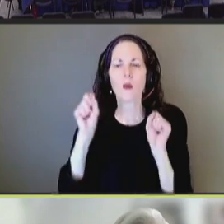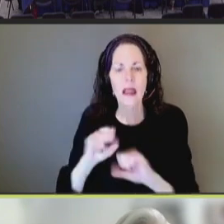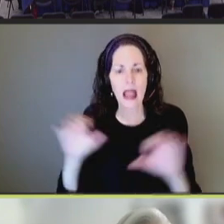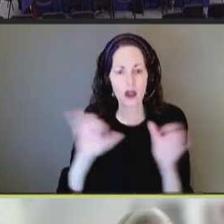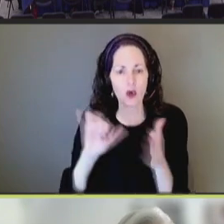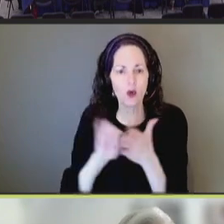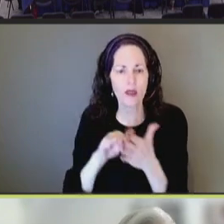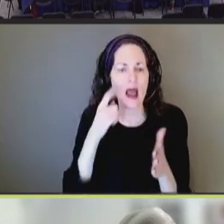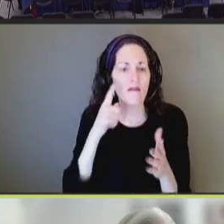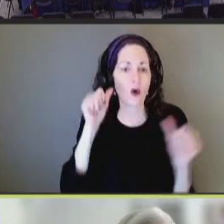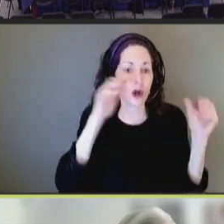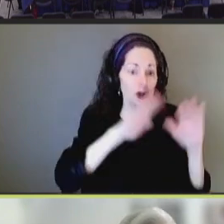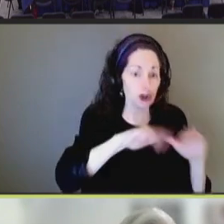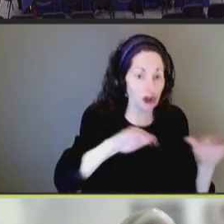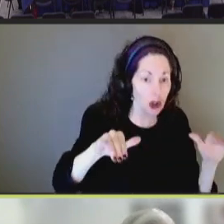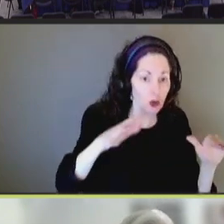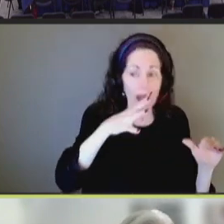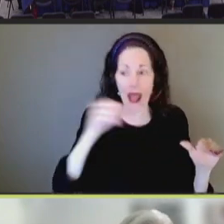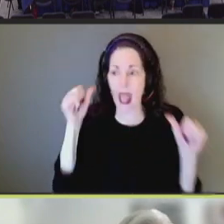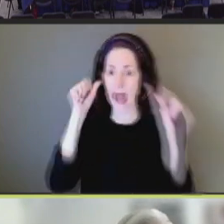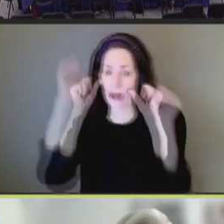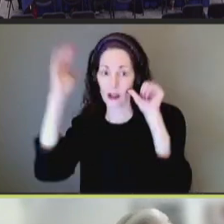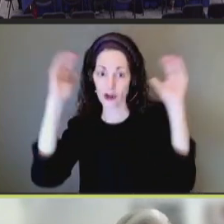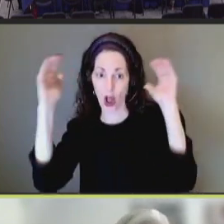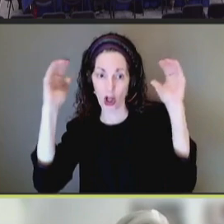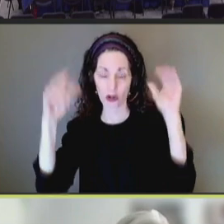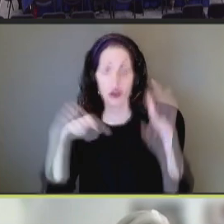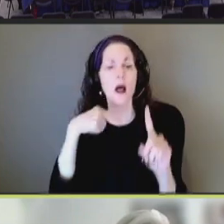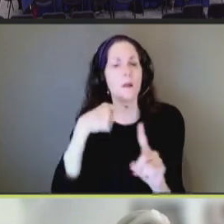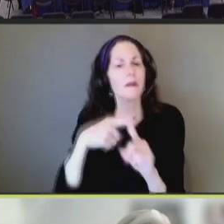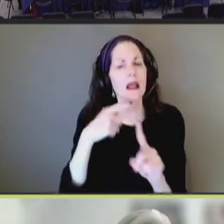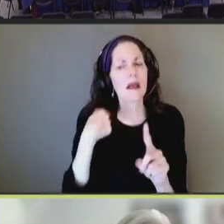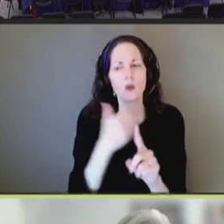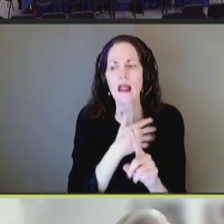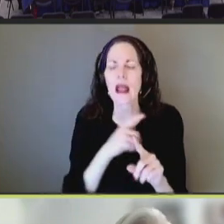And then we also have information on sociodemographic characteristics, as